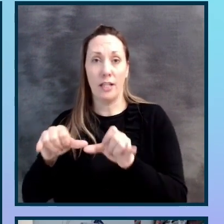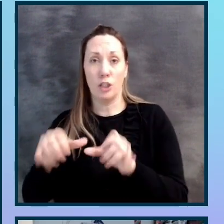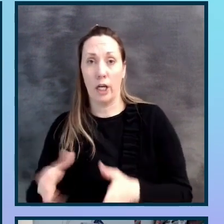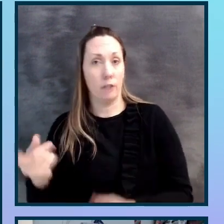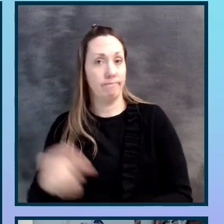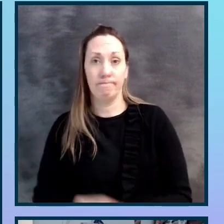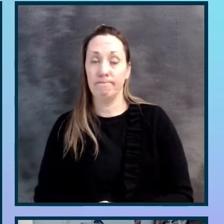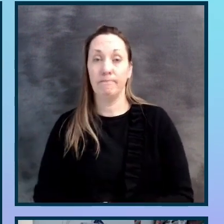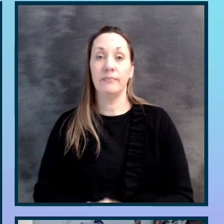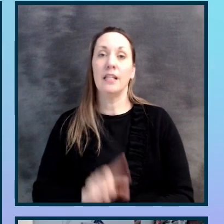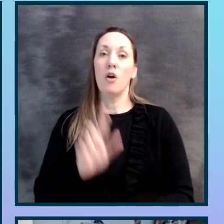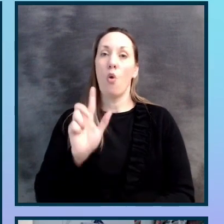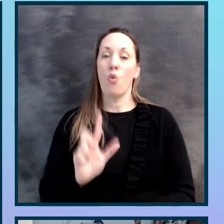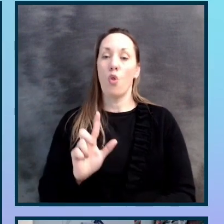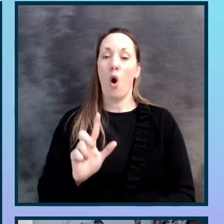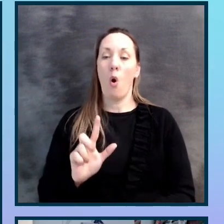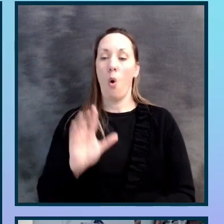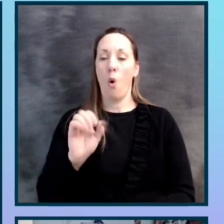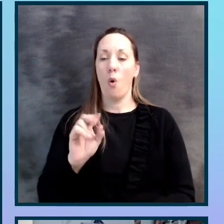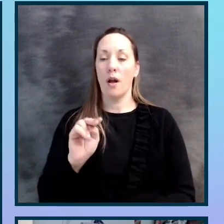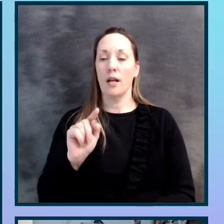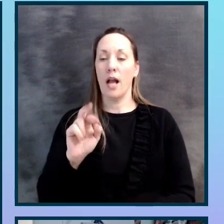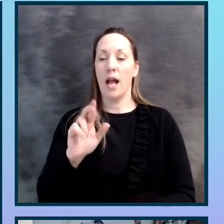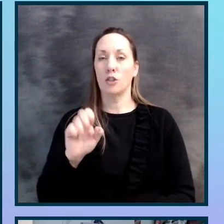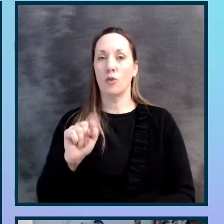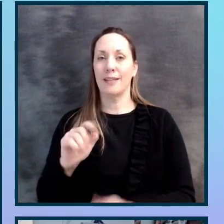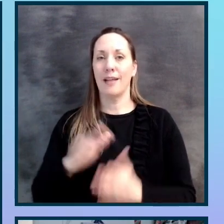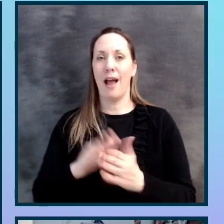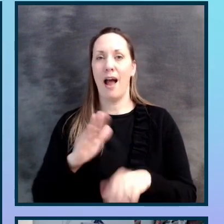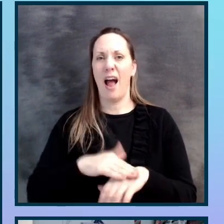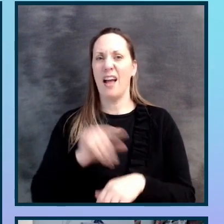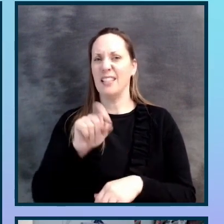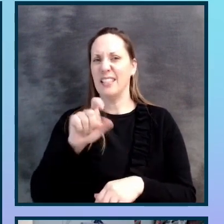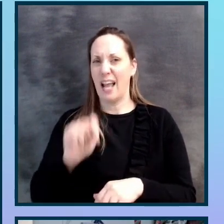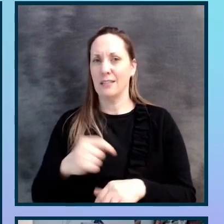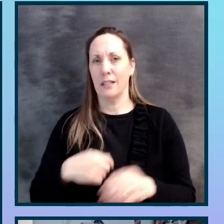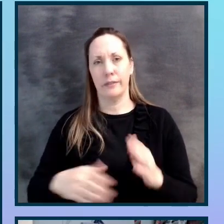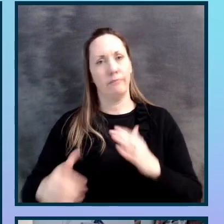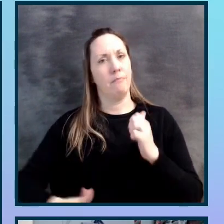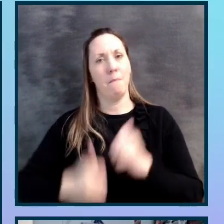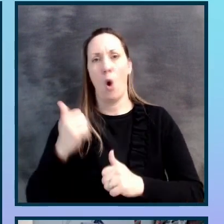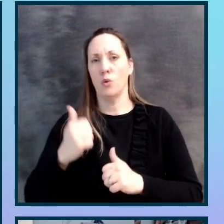Low contrast on text is the number one accessibility issue that shows up on most websites.